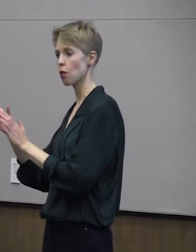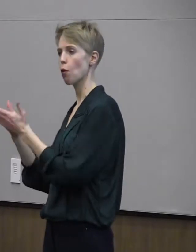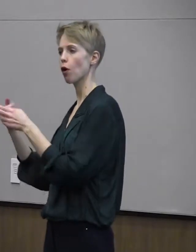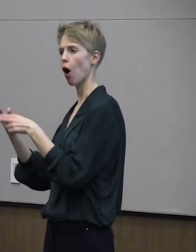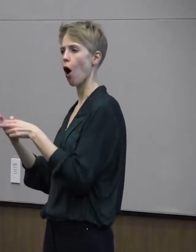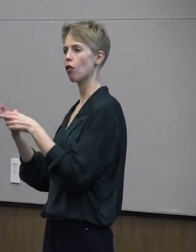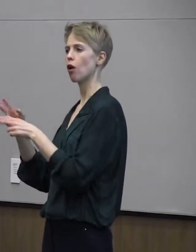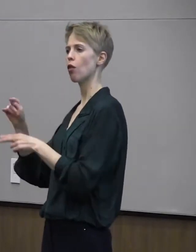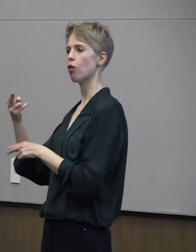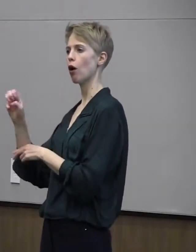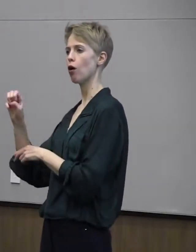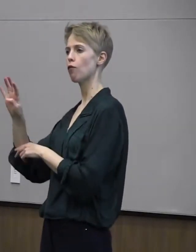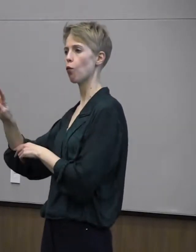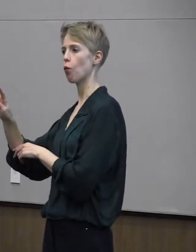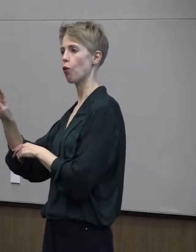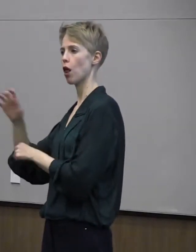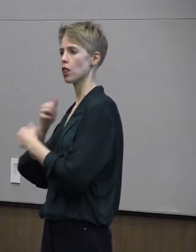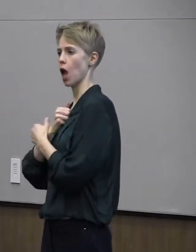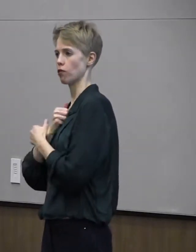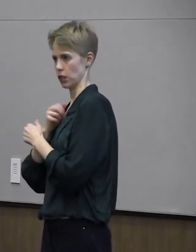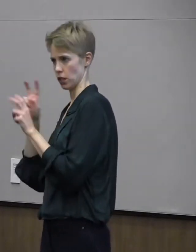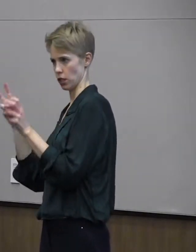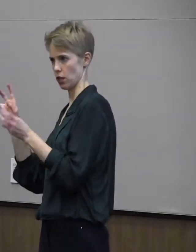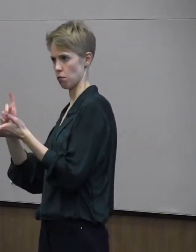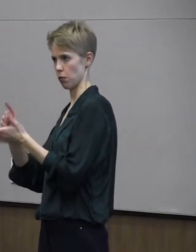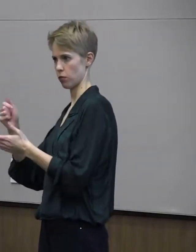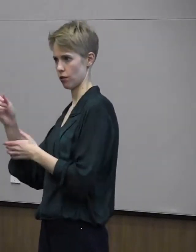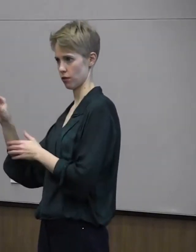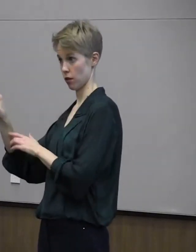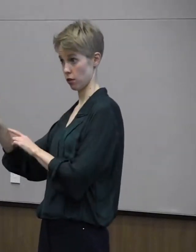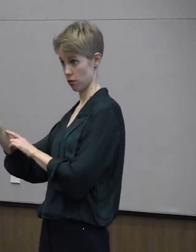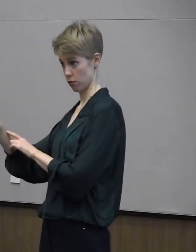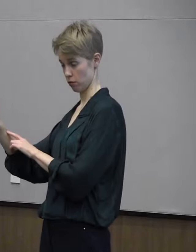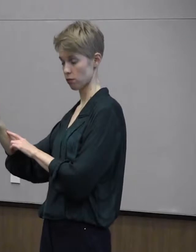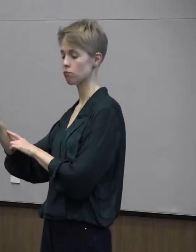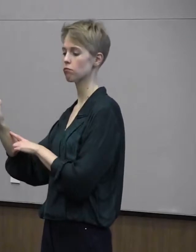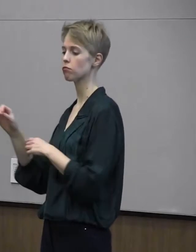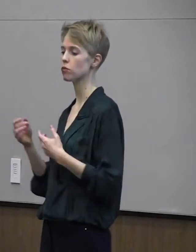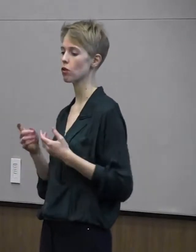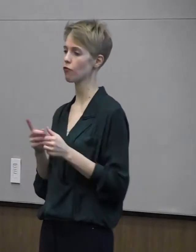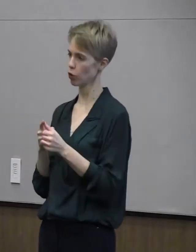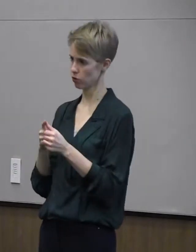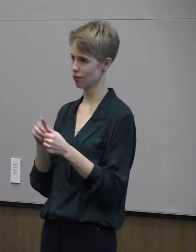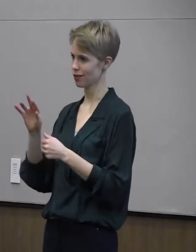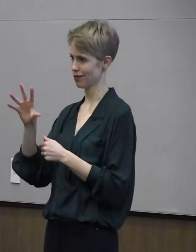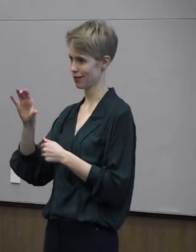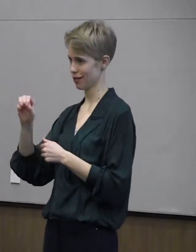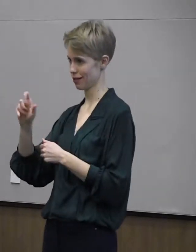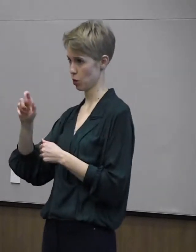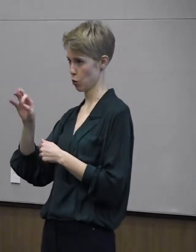published in 1960. So I'll start out by reading CS Lewis's "Four loves" and then